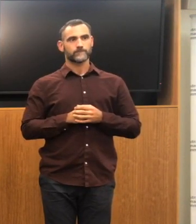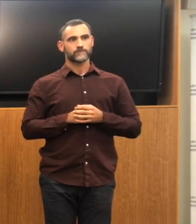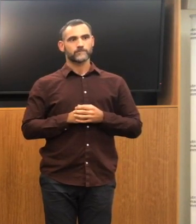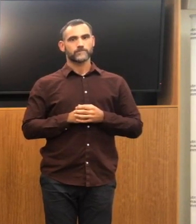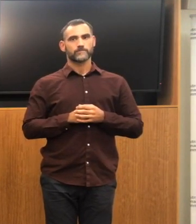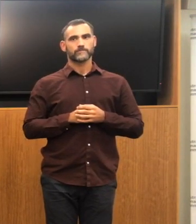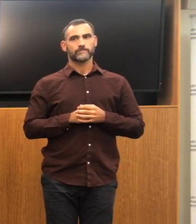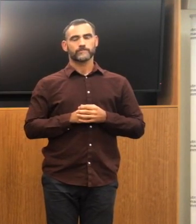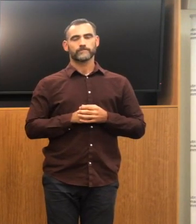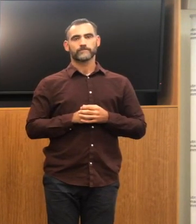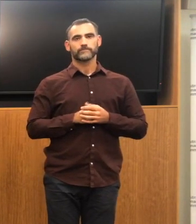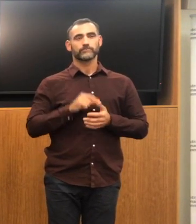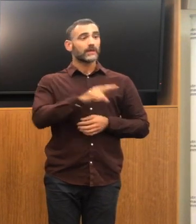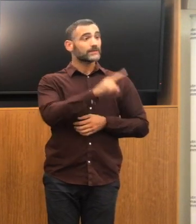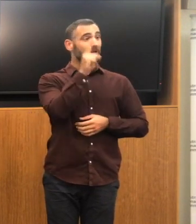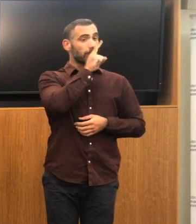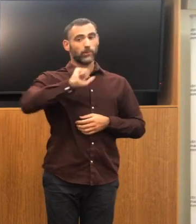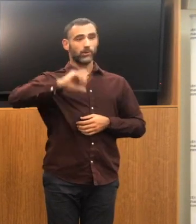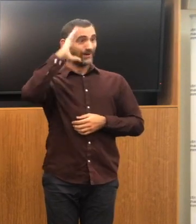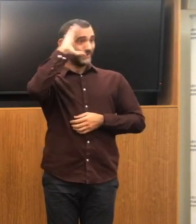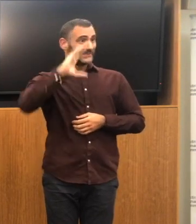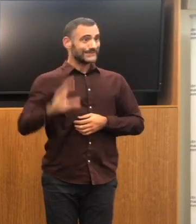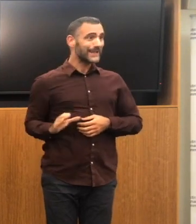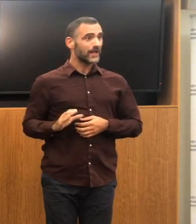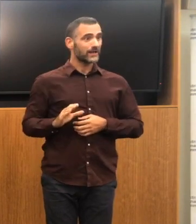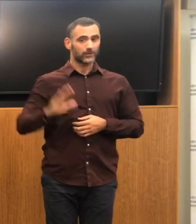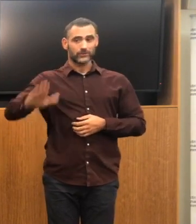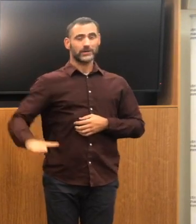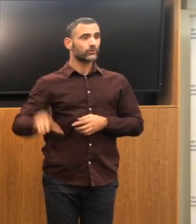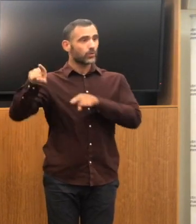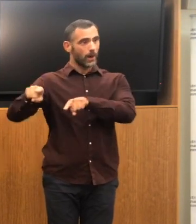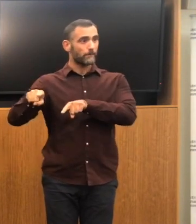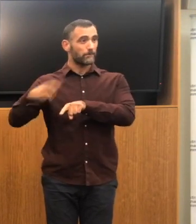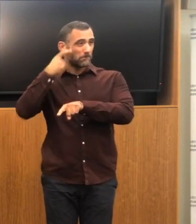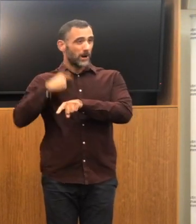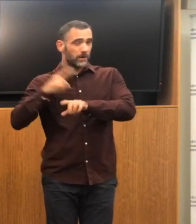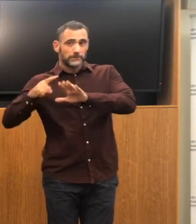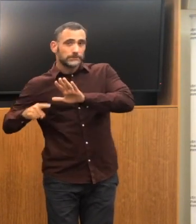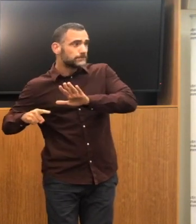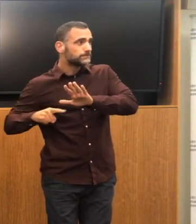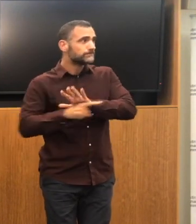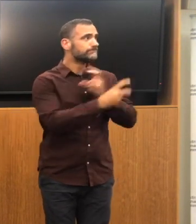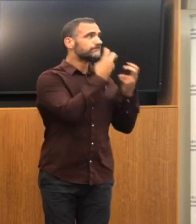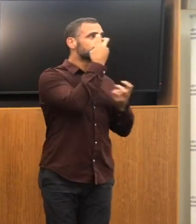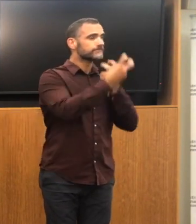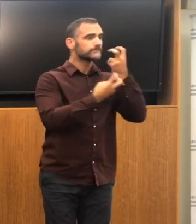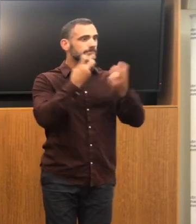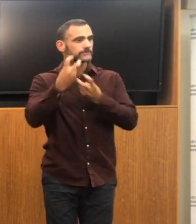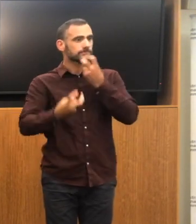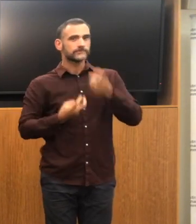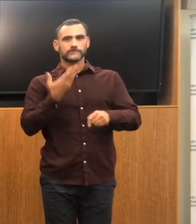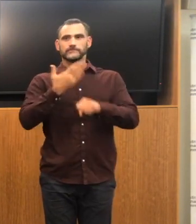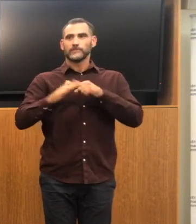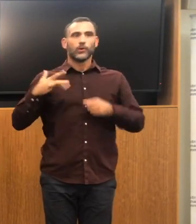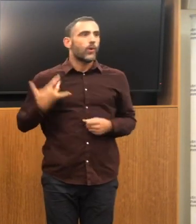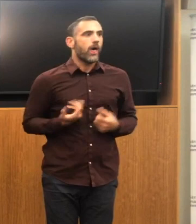or the problems they were facing and the present they were in to enter a bigger one.